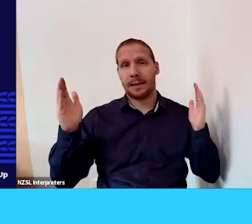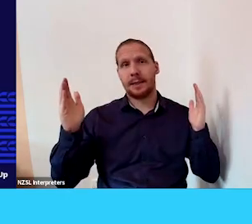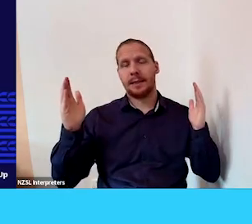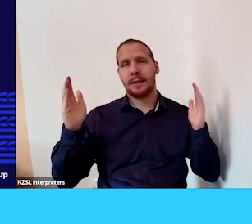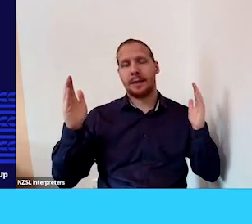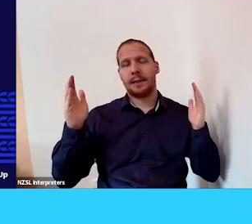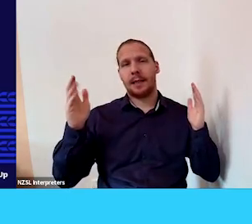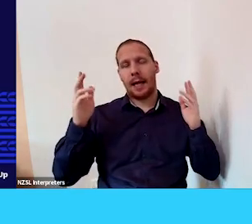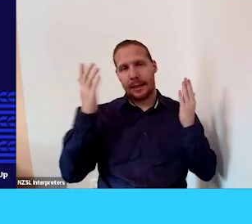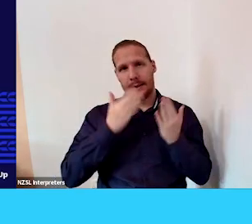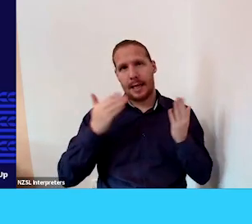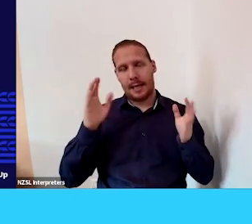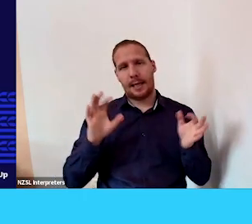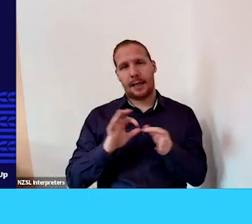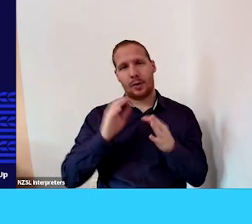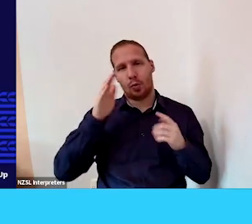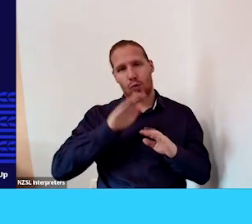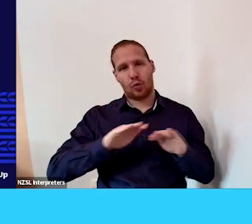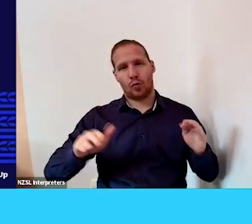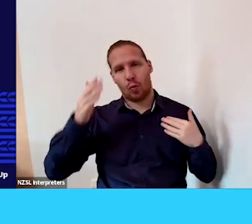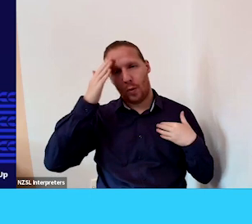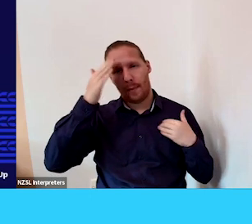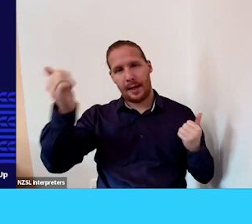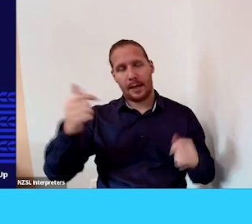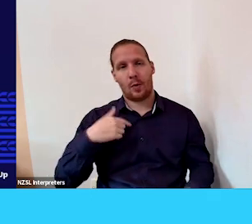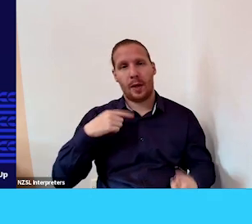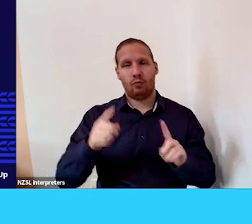Participants in our study were recruited back in 2009